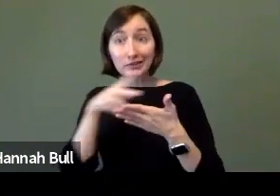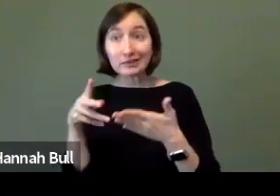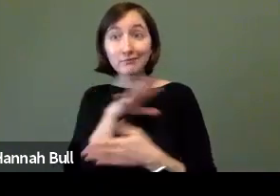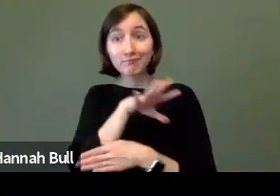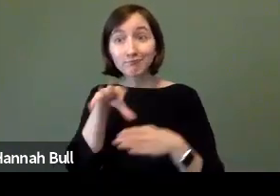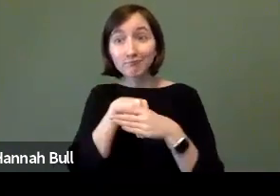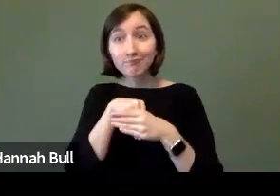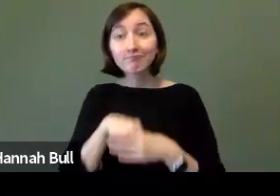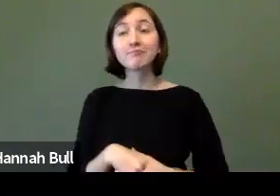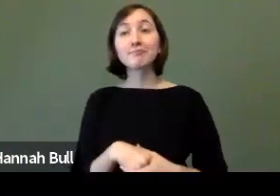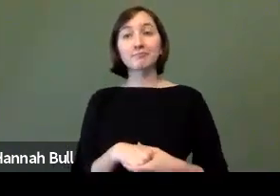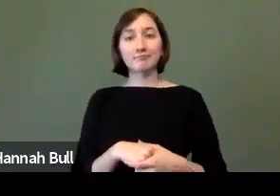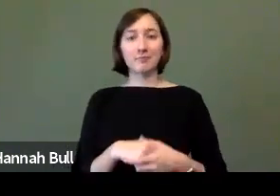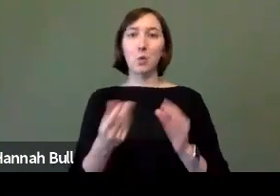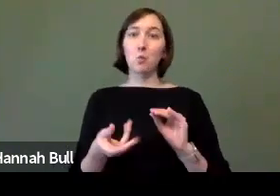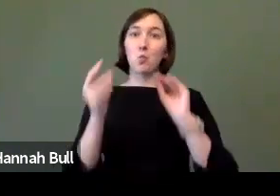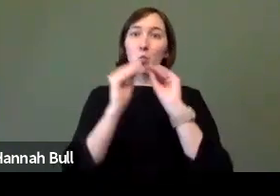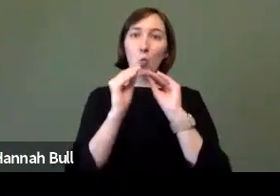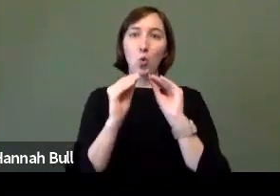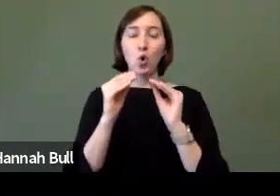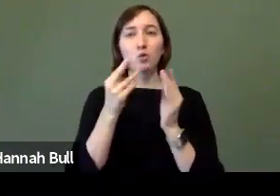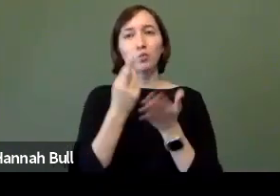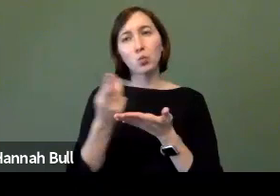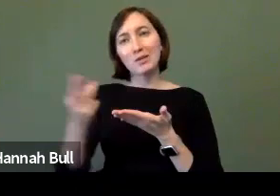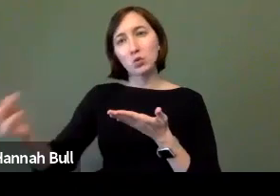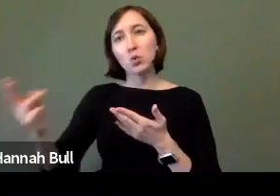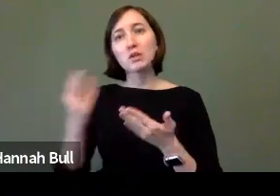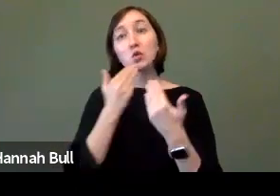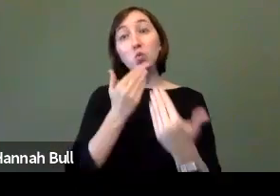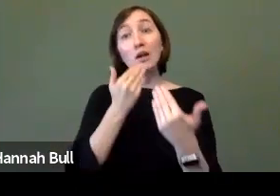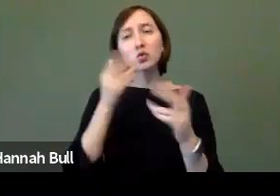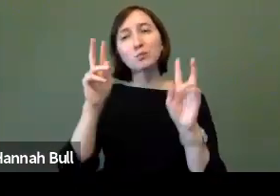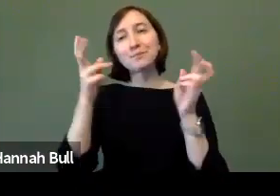There's additional resources on the How Right Now on Gratitude.